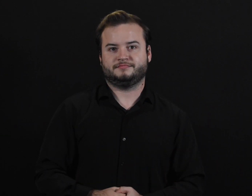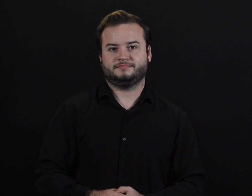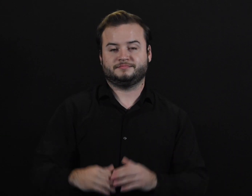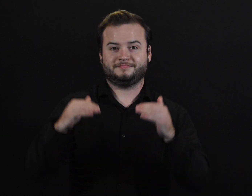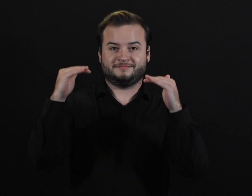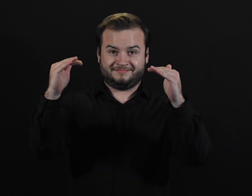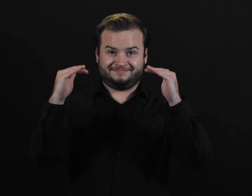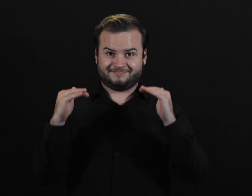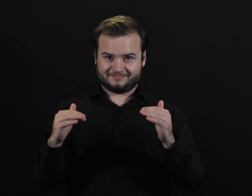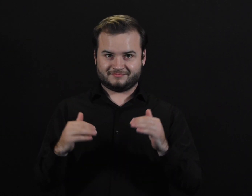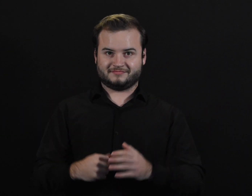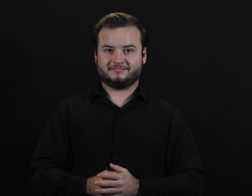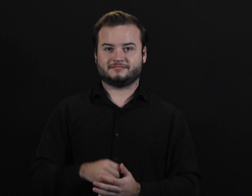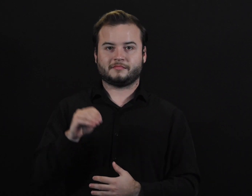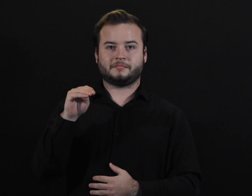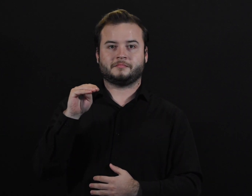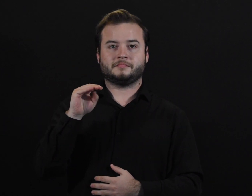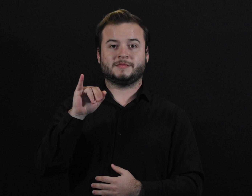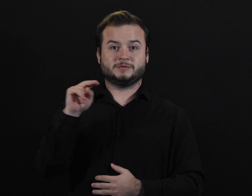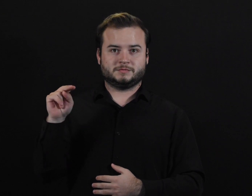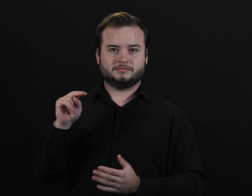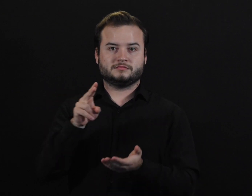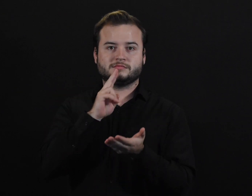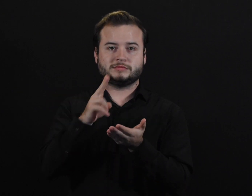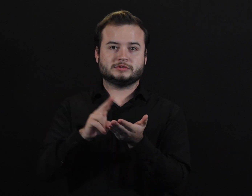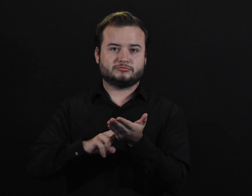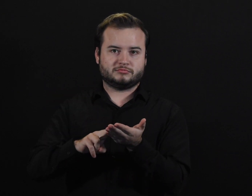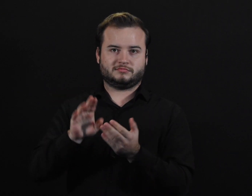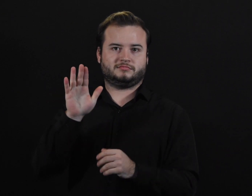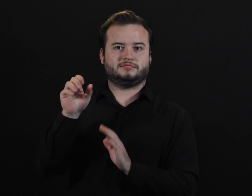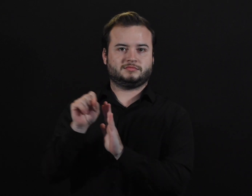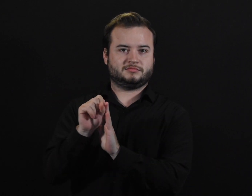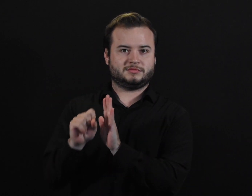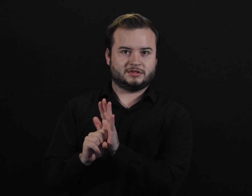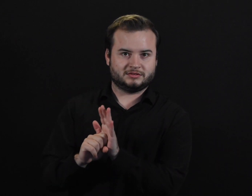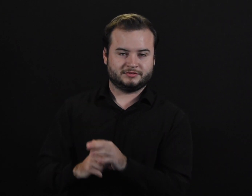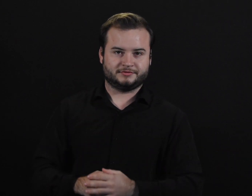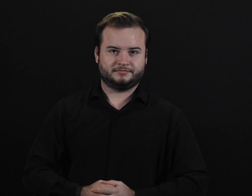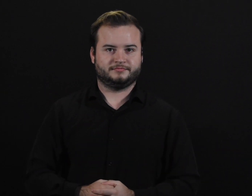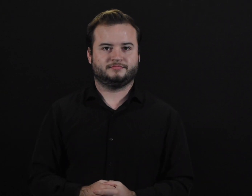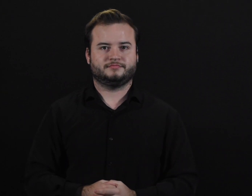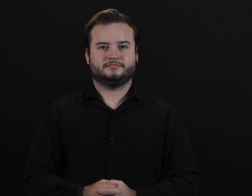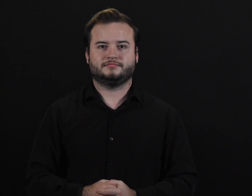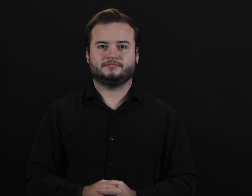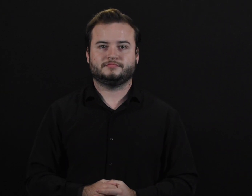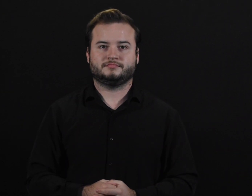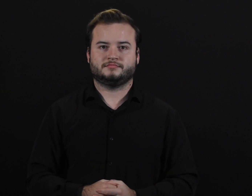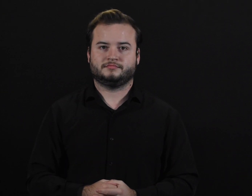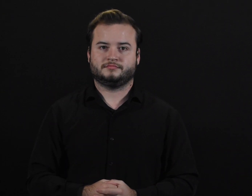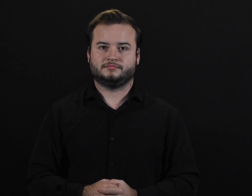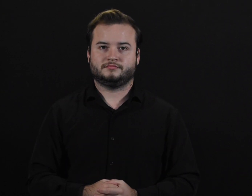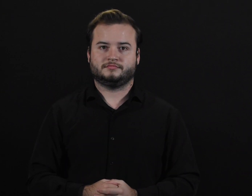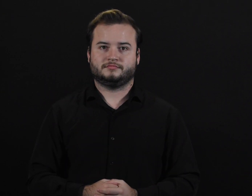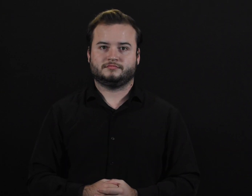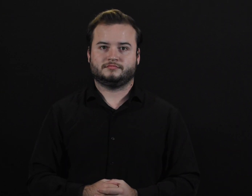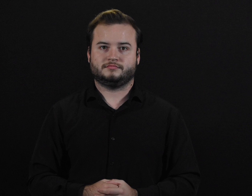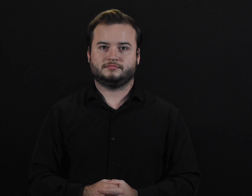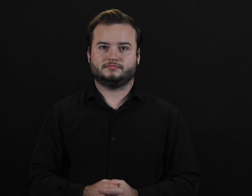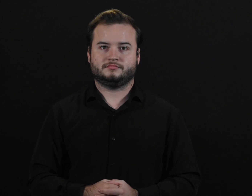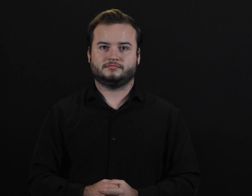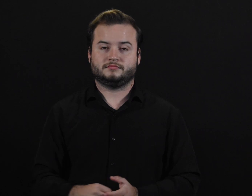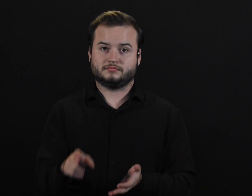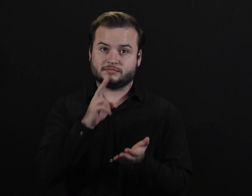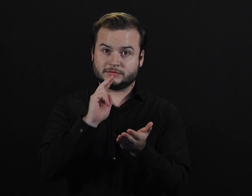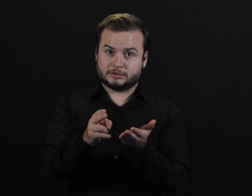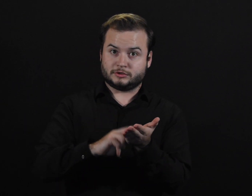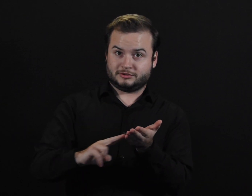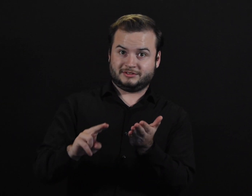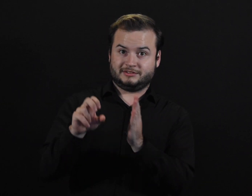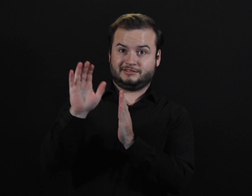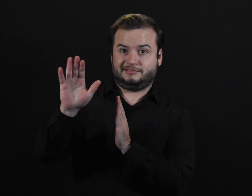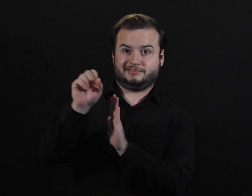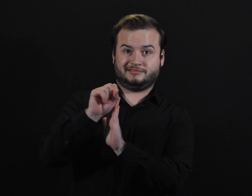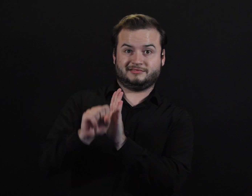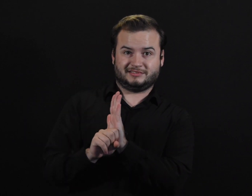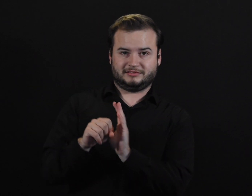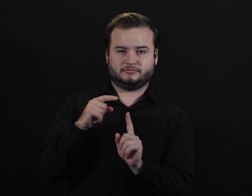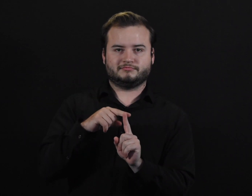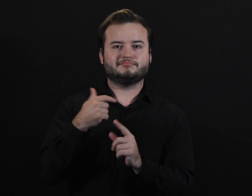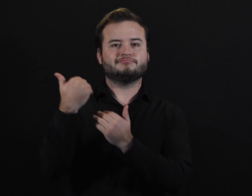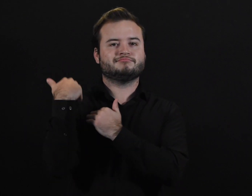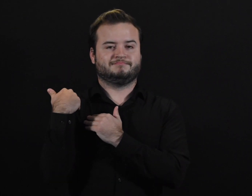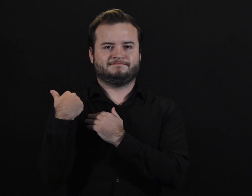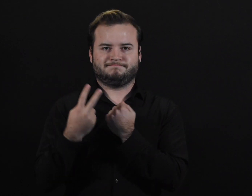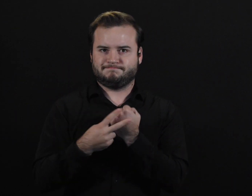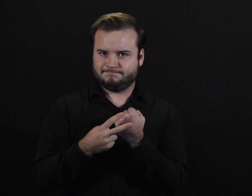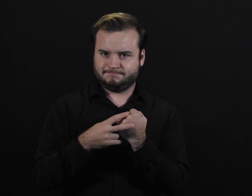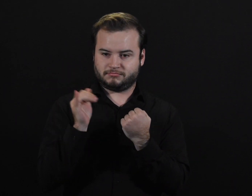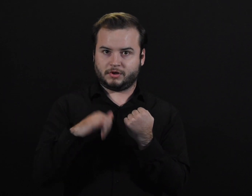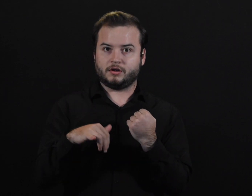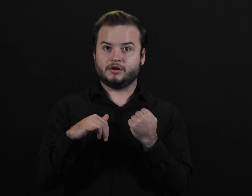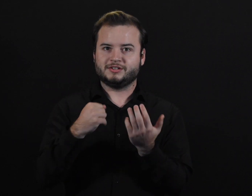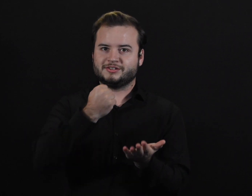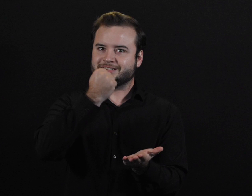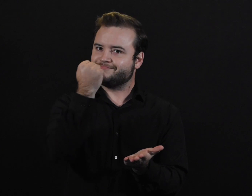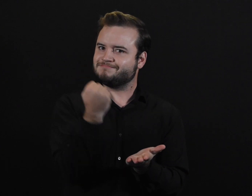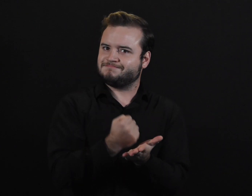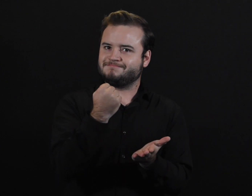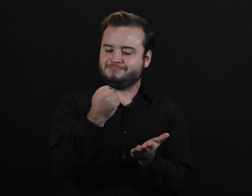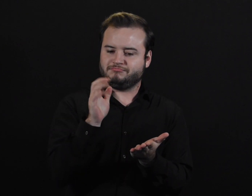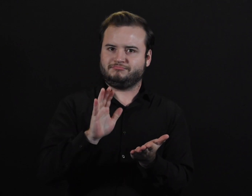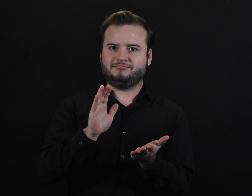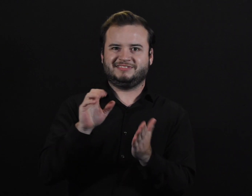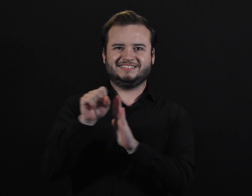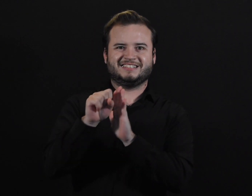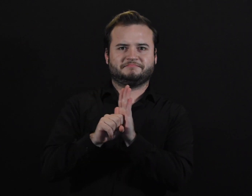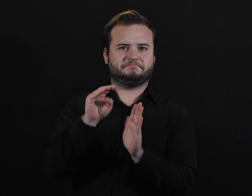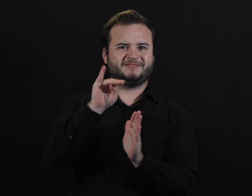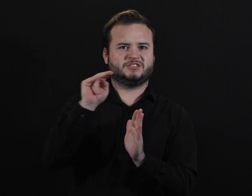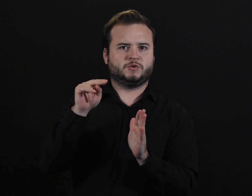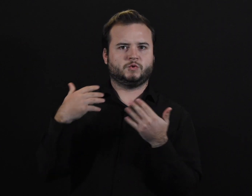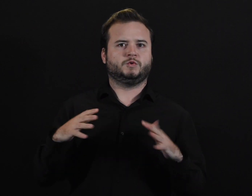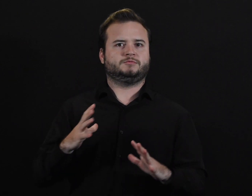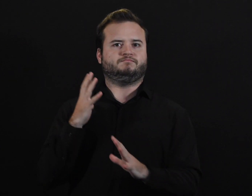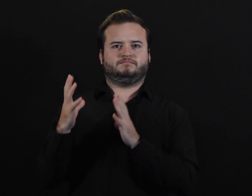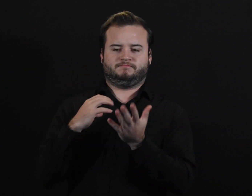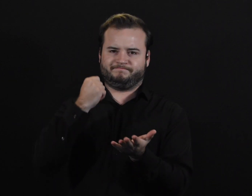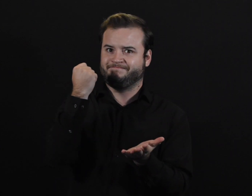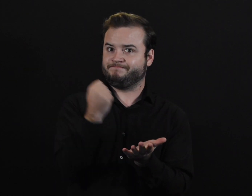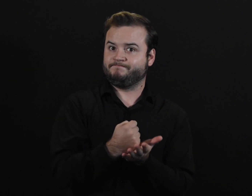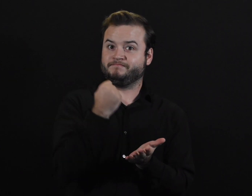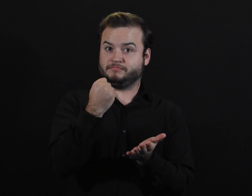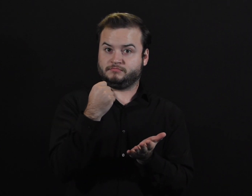MN Secretary of State - The Secretary of State is the keeper of the Great Seal of the State of Minnesota